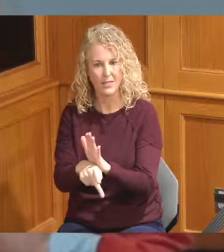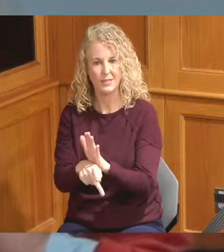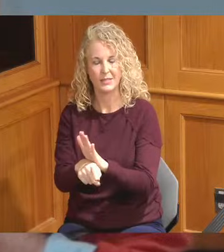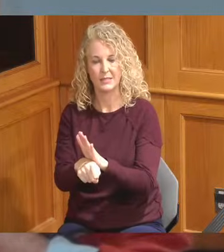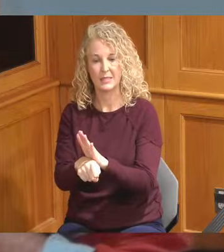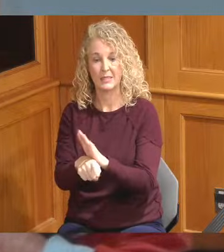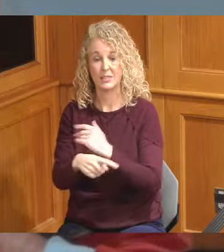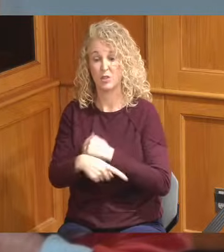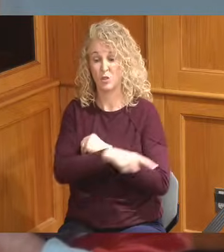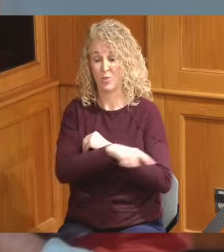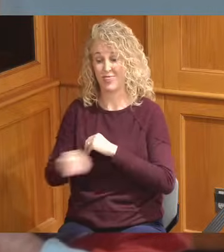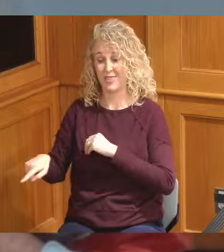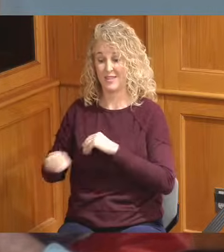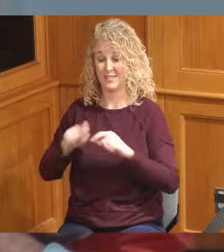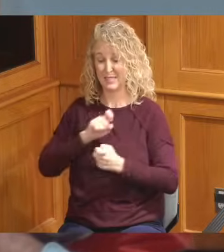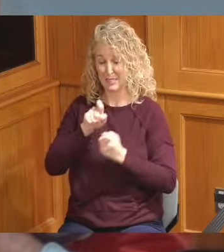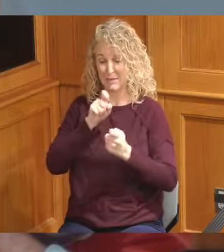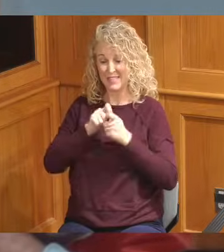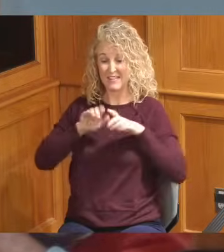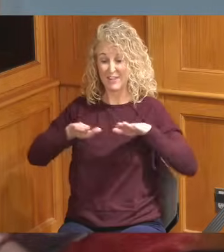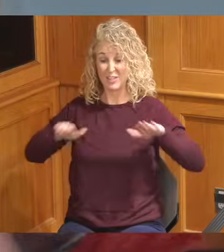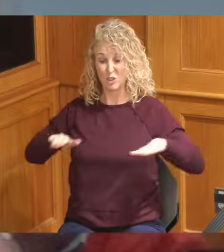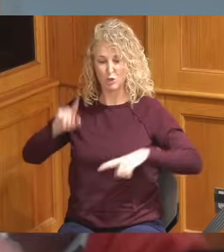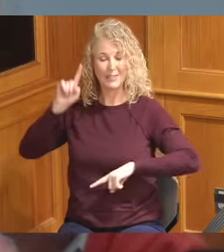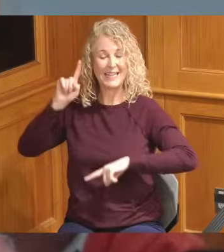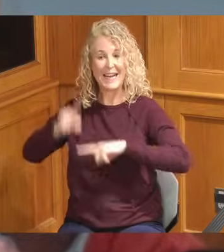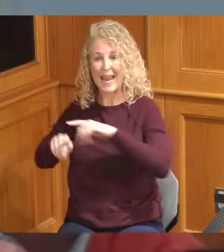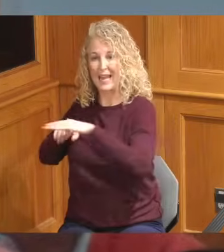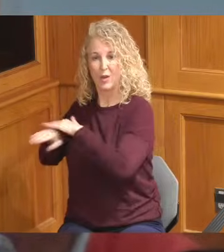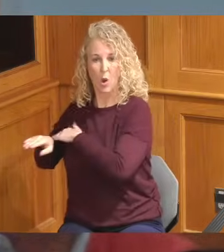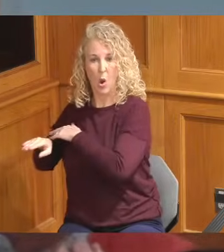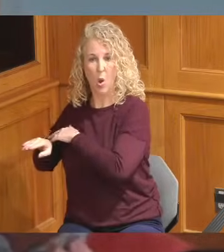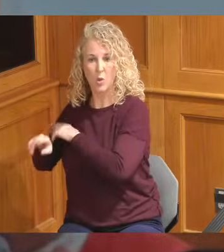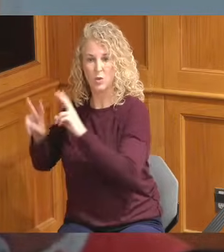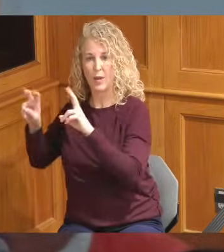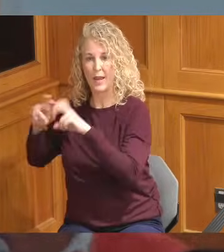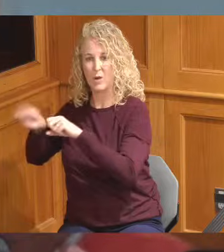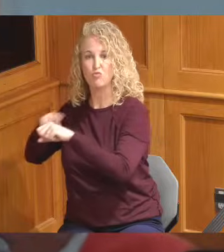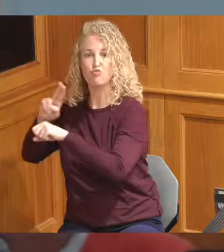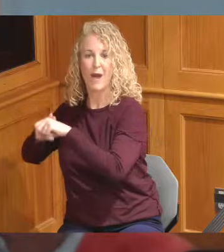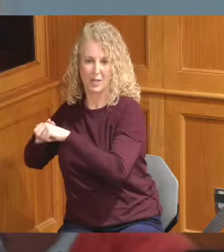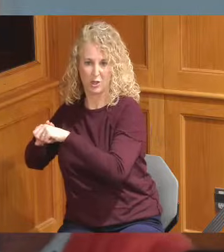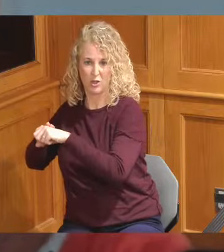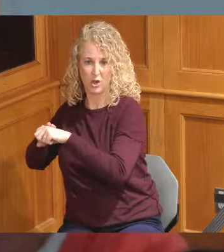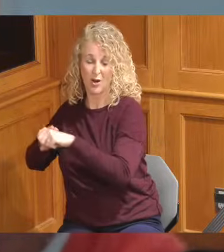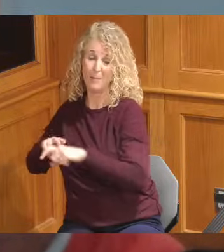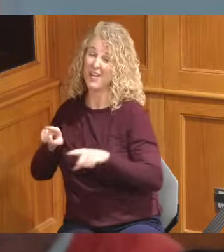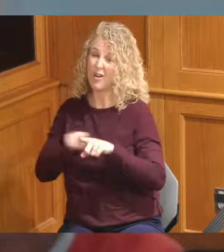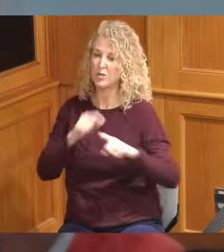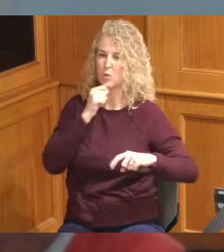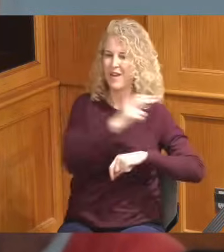go to a uh, regular foster home. So this is kind of like a step down process for the children to